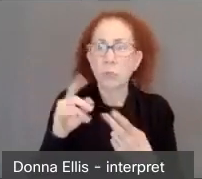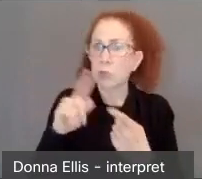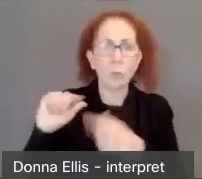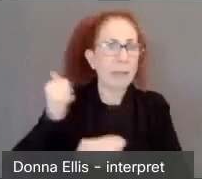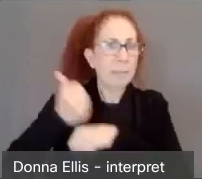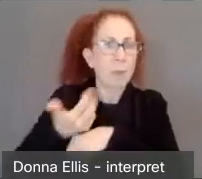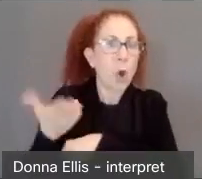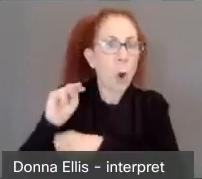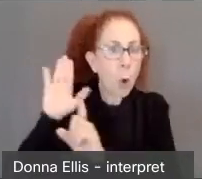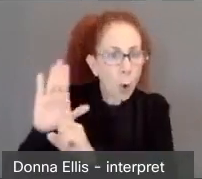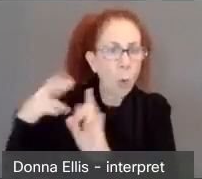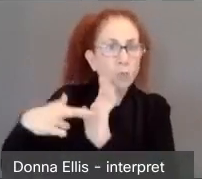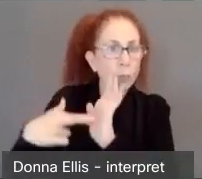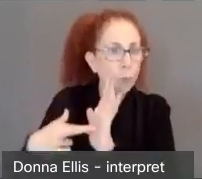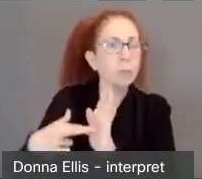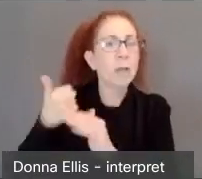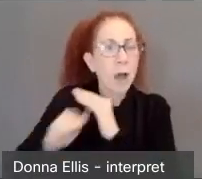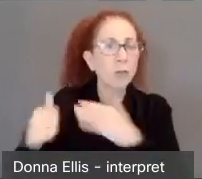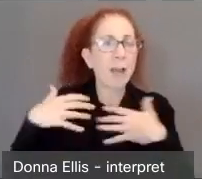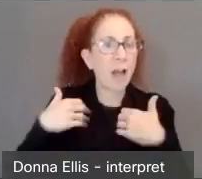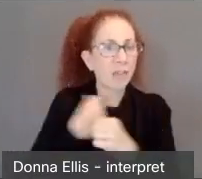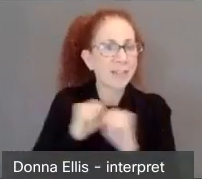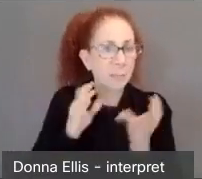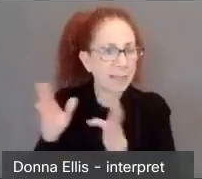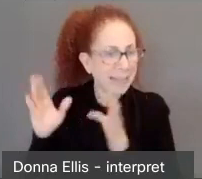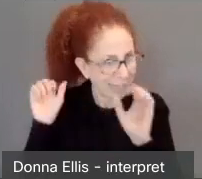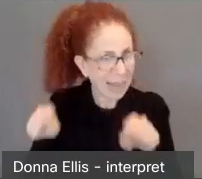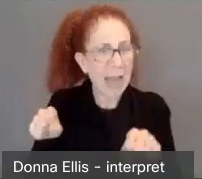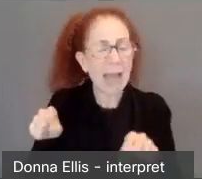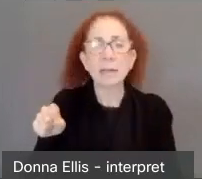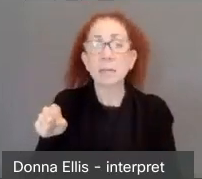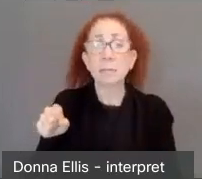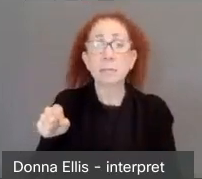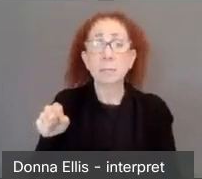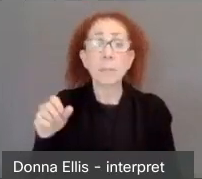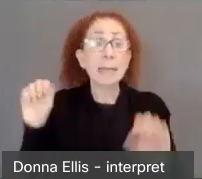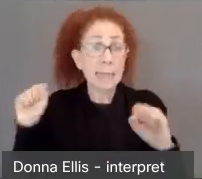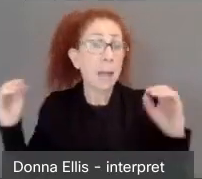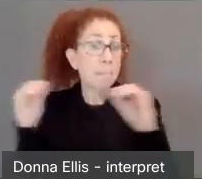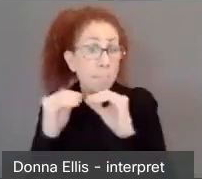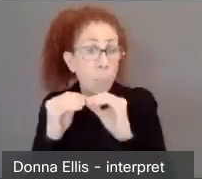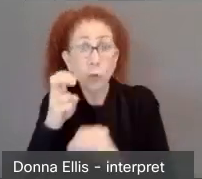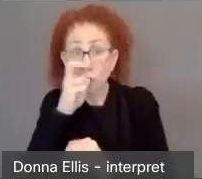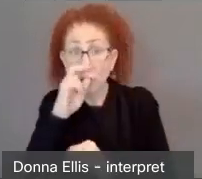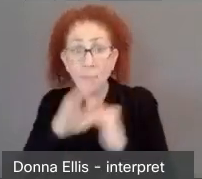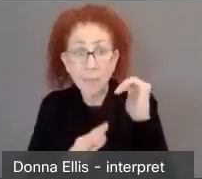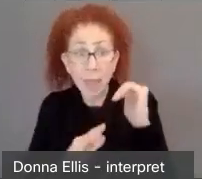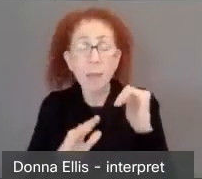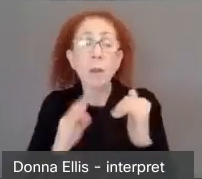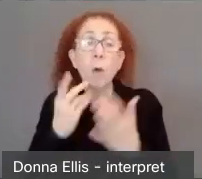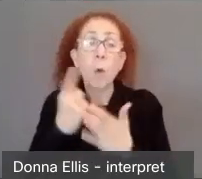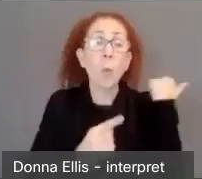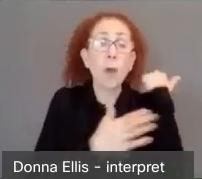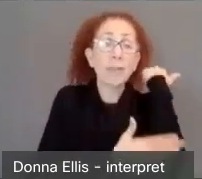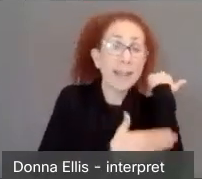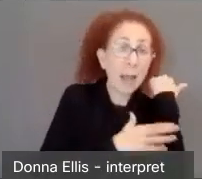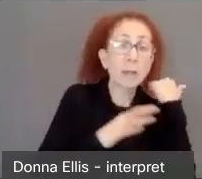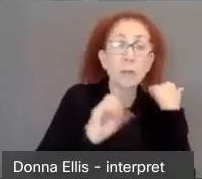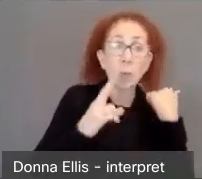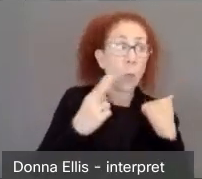health and safety plan and it can be more strict than what the County or PADOH is recommending so